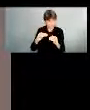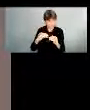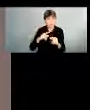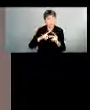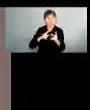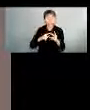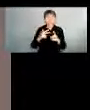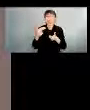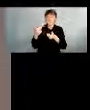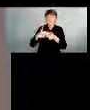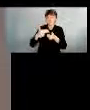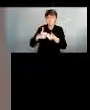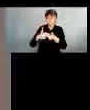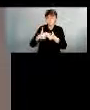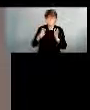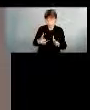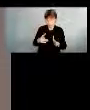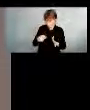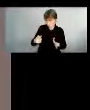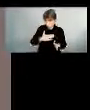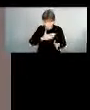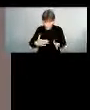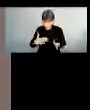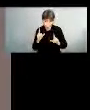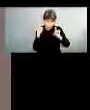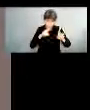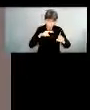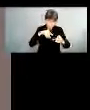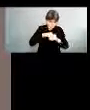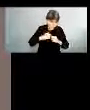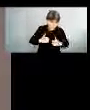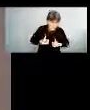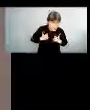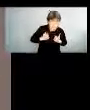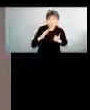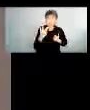in live or in-person events. These are the kinds of things you want to consider.